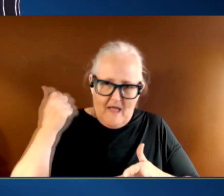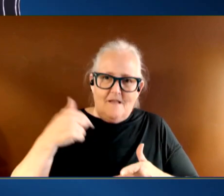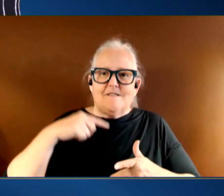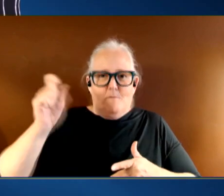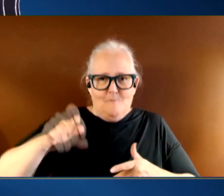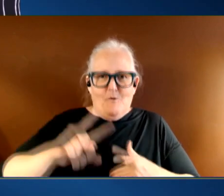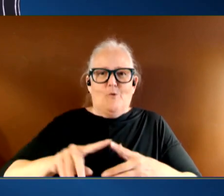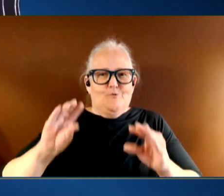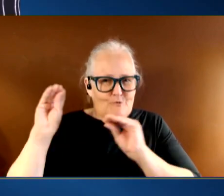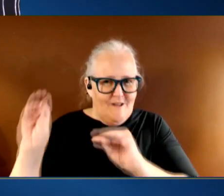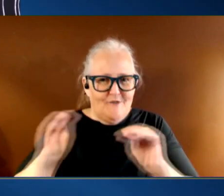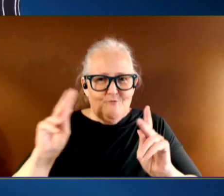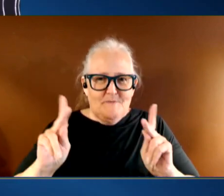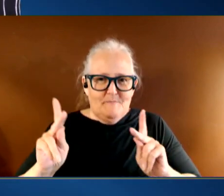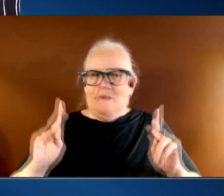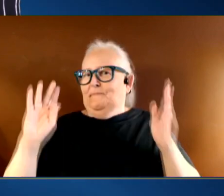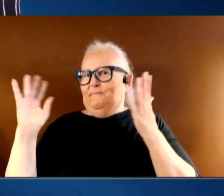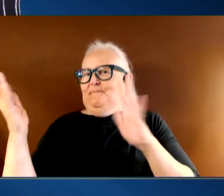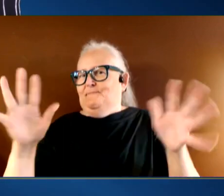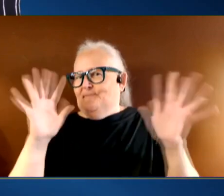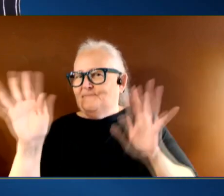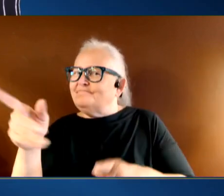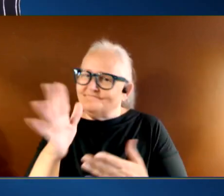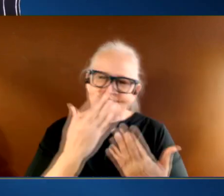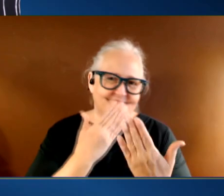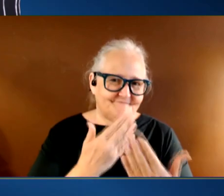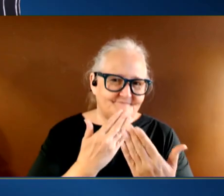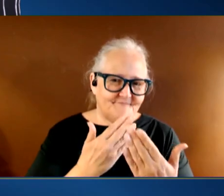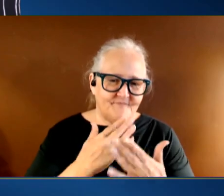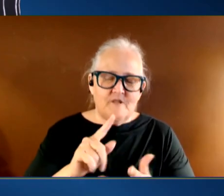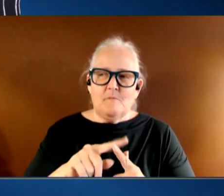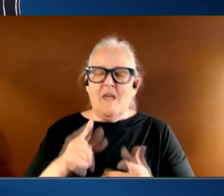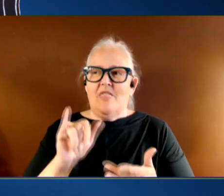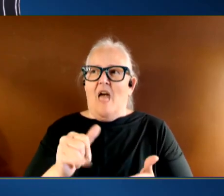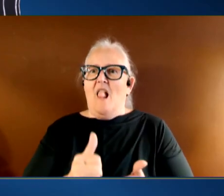Thank you. So, that put me on a huge trajectory. And I still to this day,